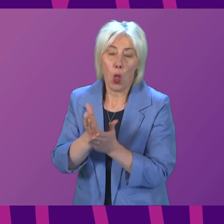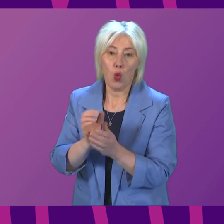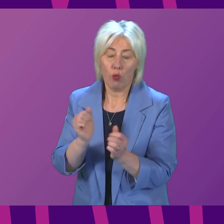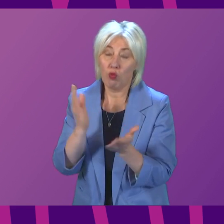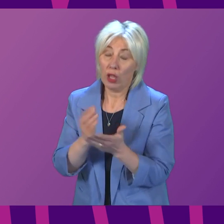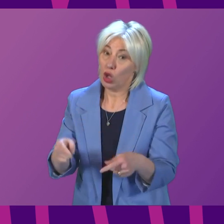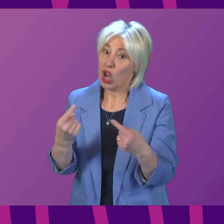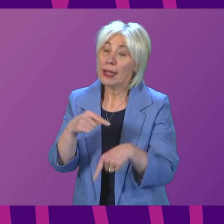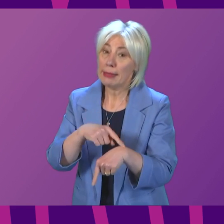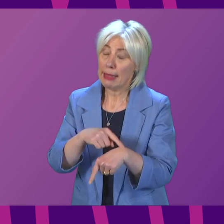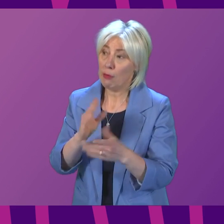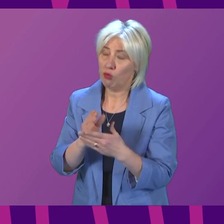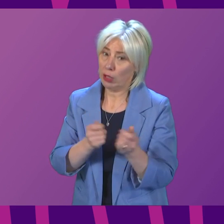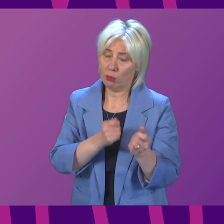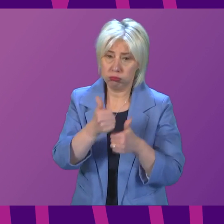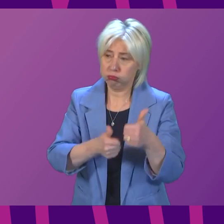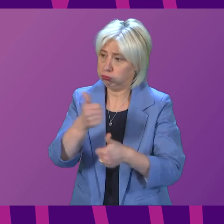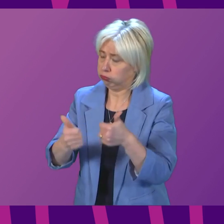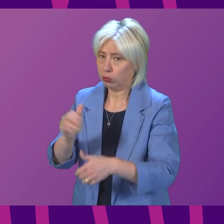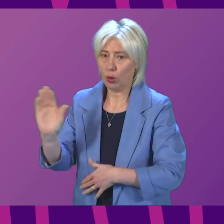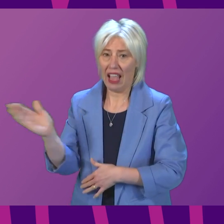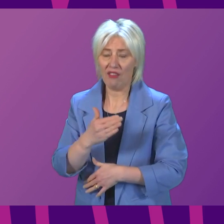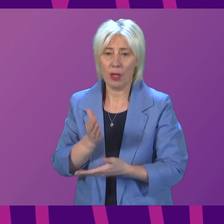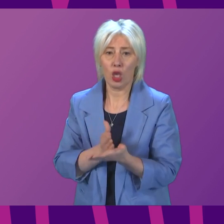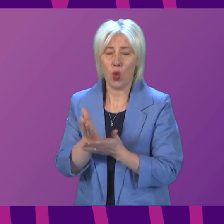That is a credit to everybody in our education system.